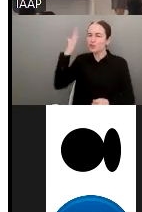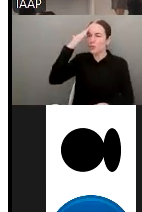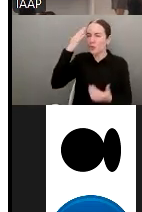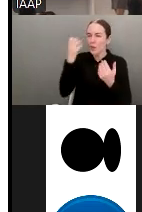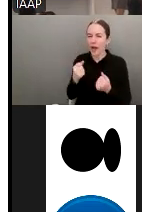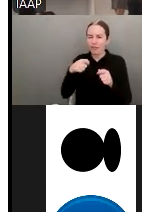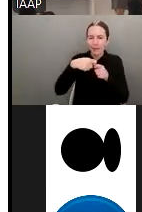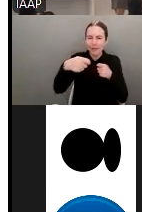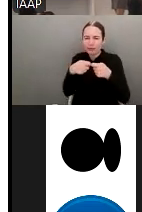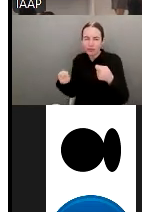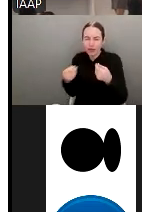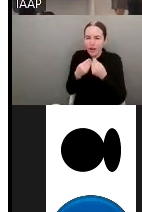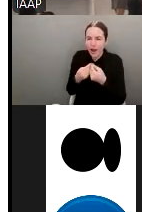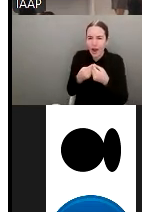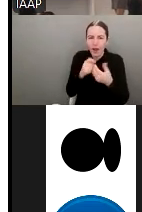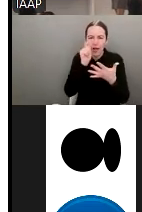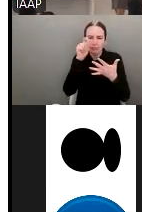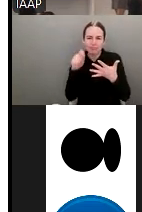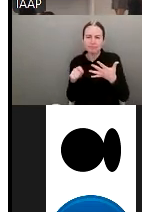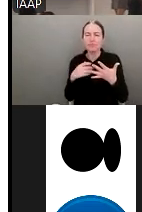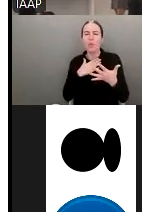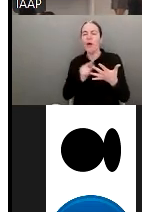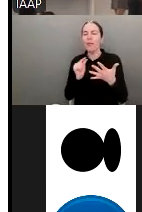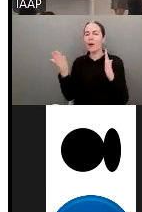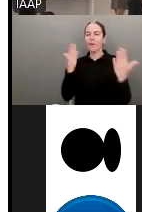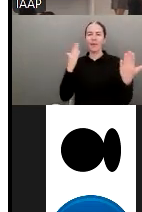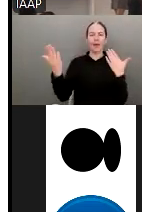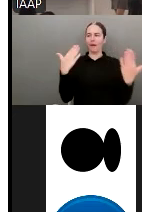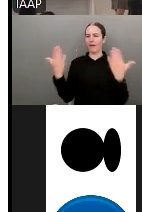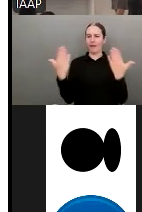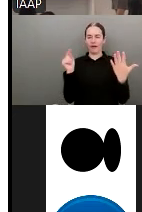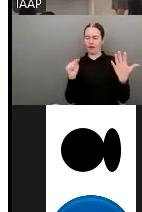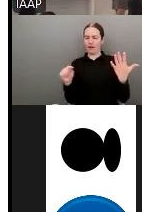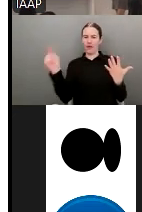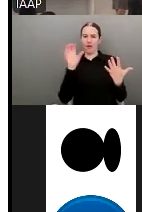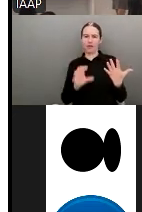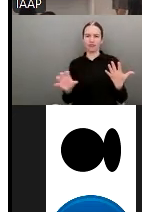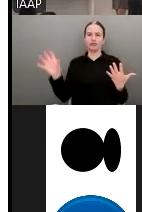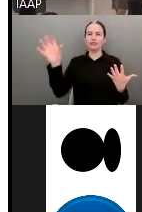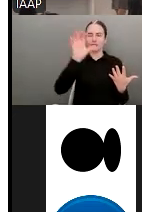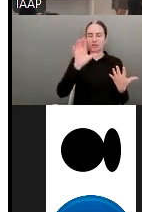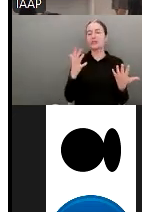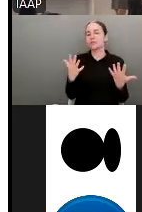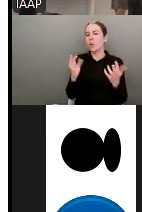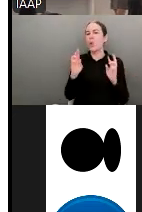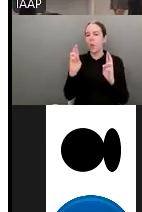conducting some kind of comparison. So that's a you I know I'm watching. We aim at, you know, a future project. Okay.